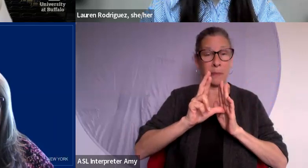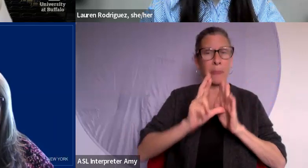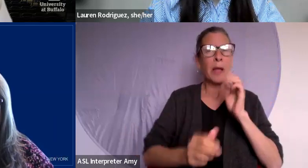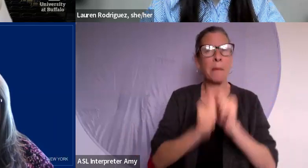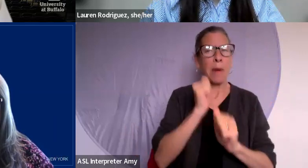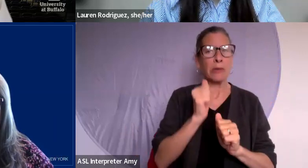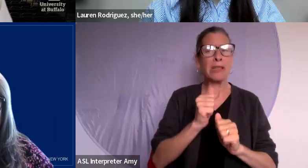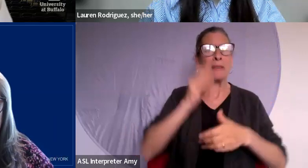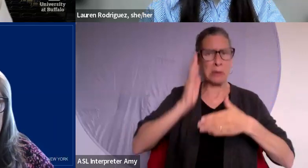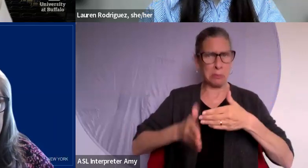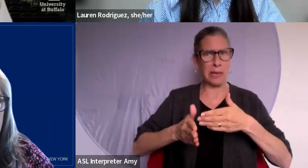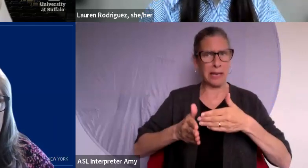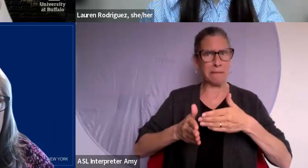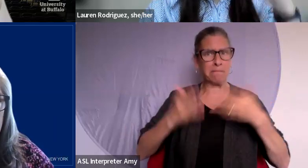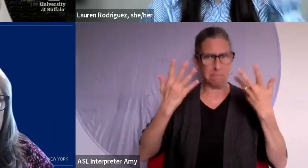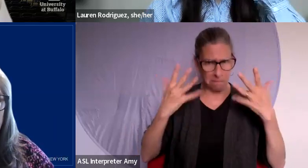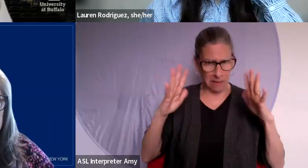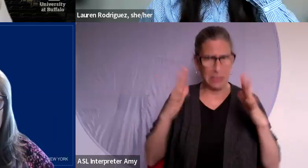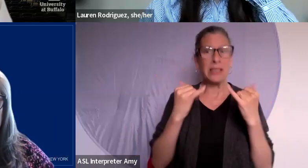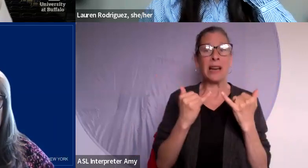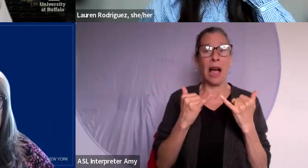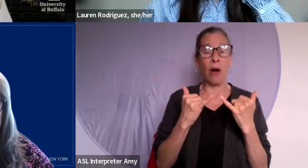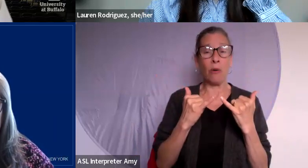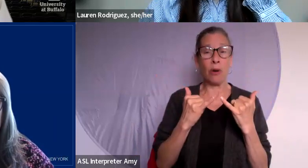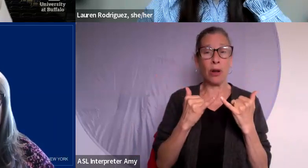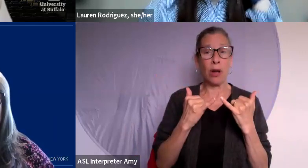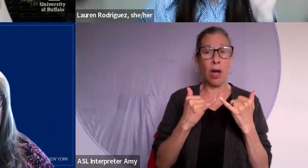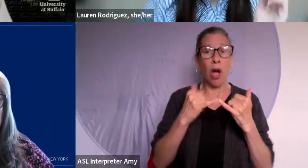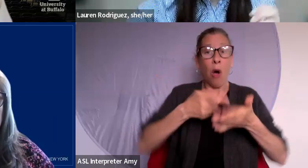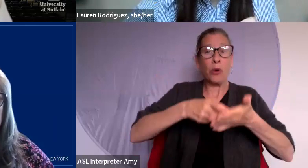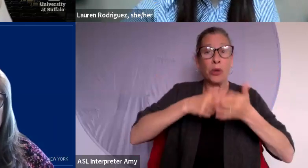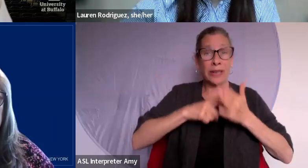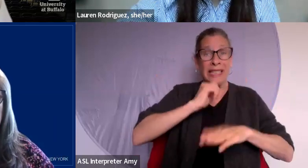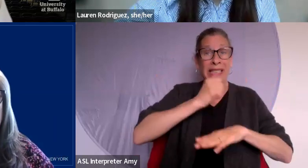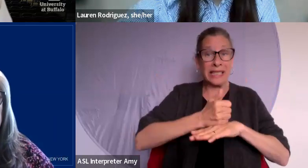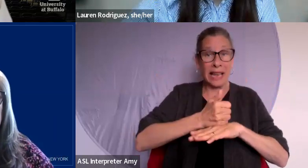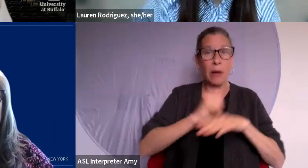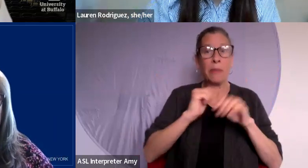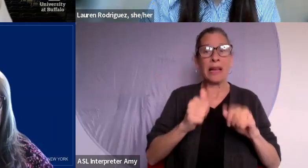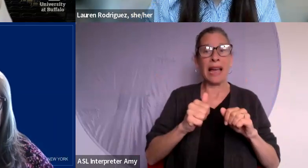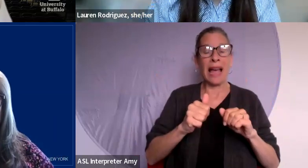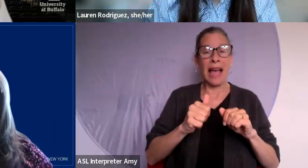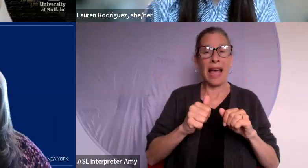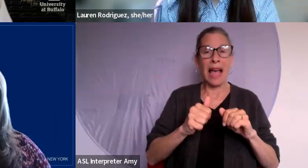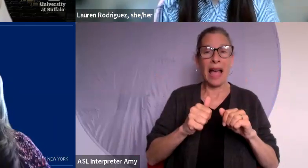completed. And once we have the criteria, then we could establish the process to review the tool. So we're actually